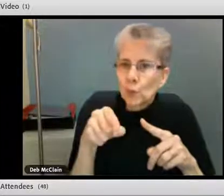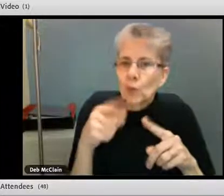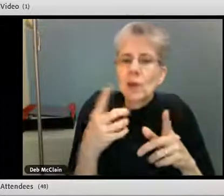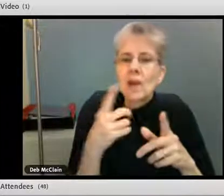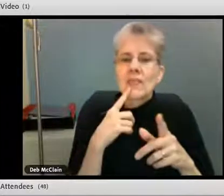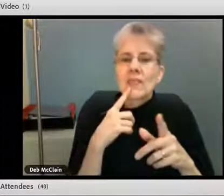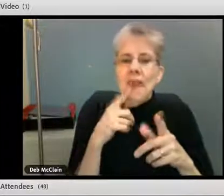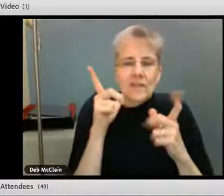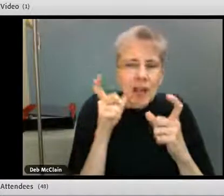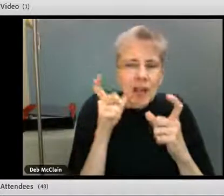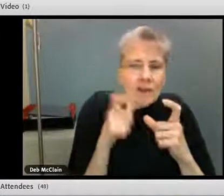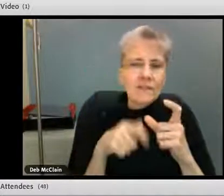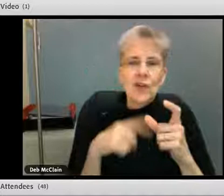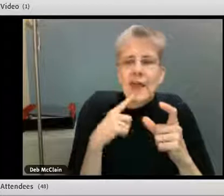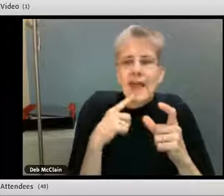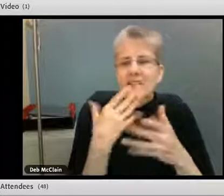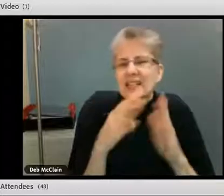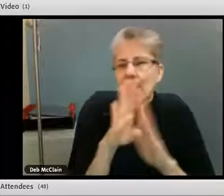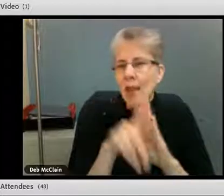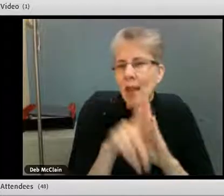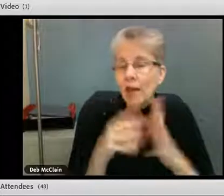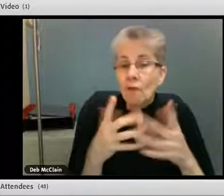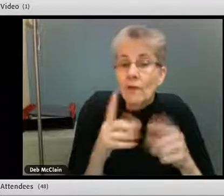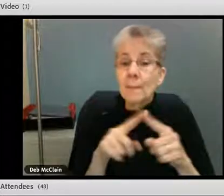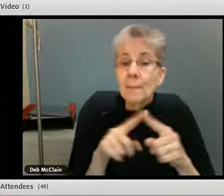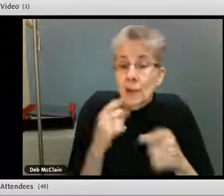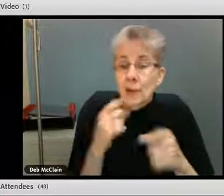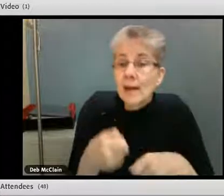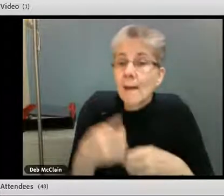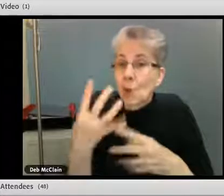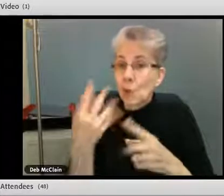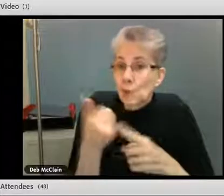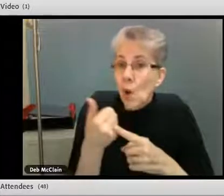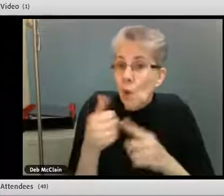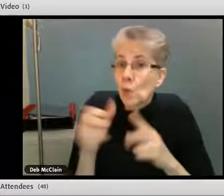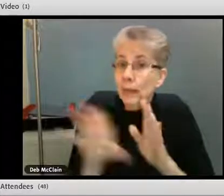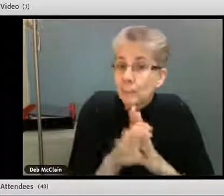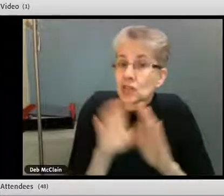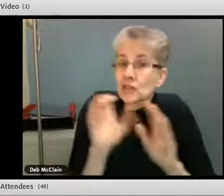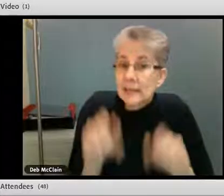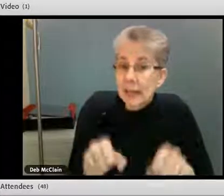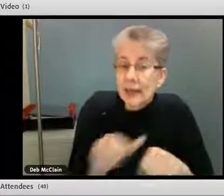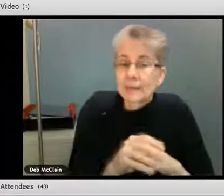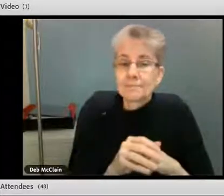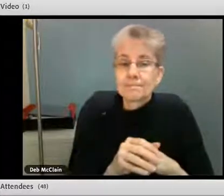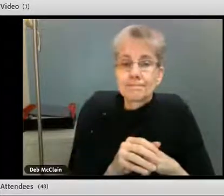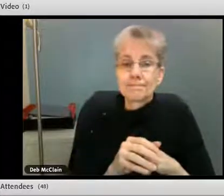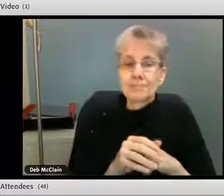but you can upload your own images. So, you don't have too much of a demo of it.